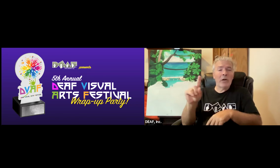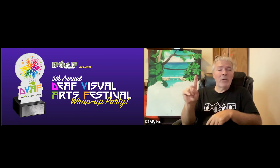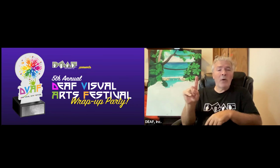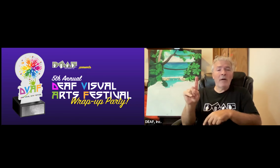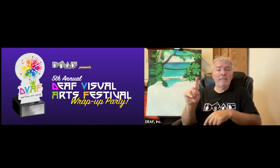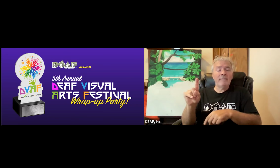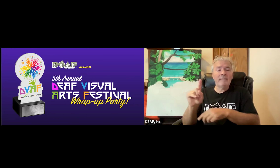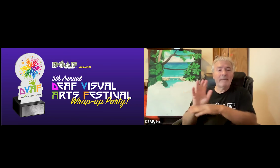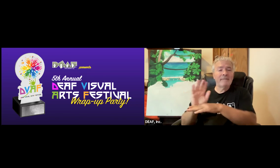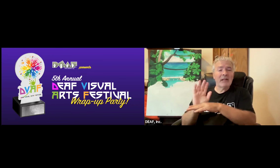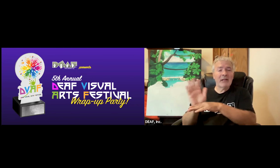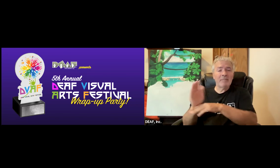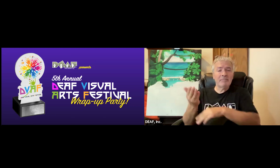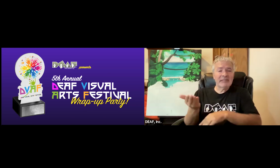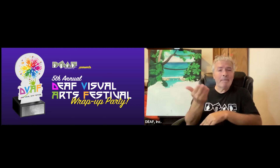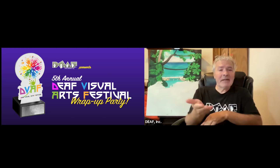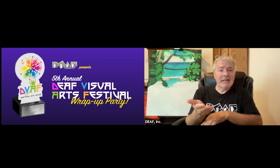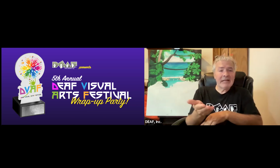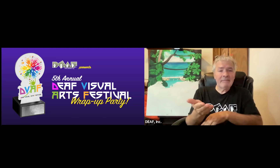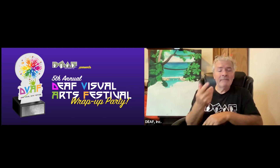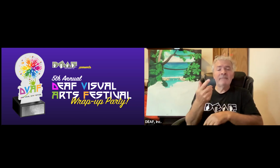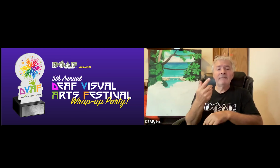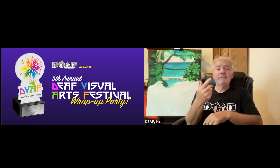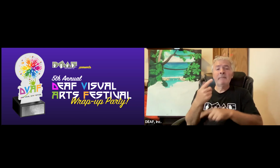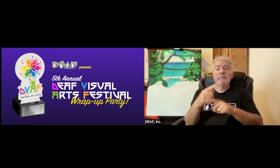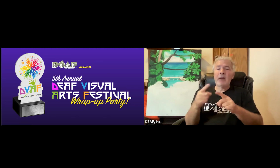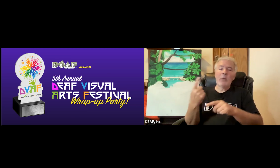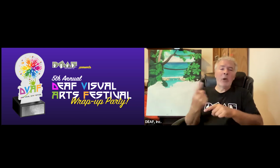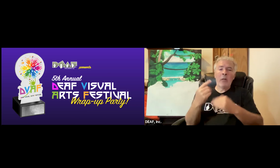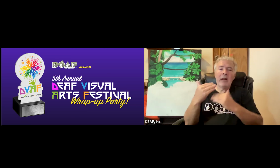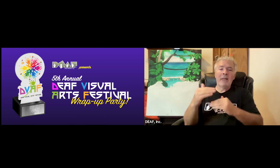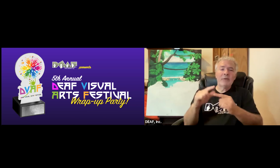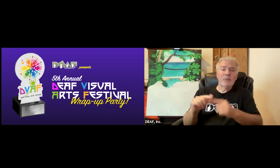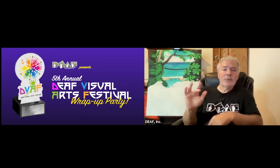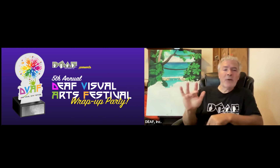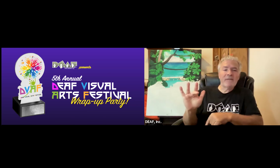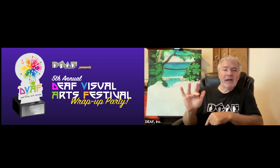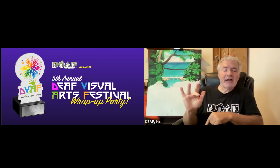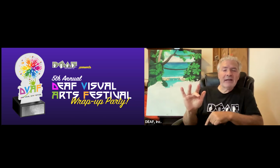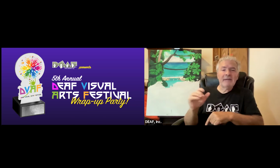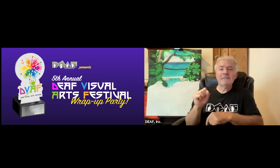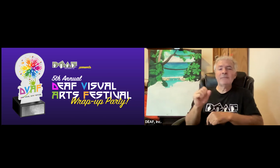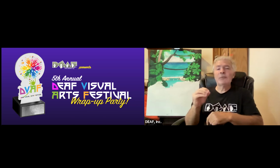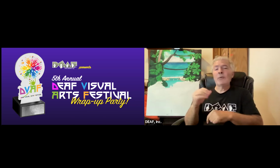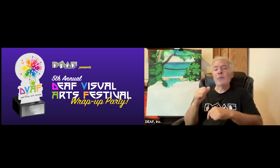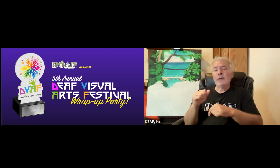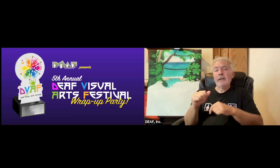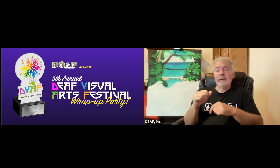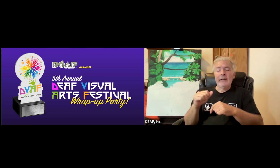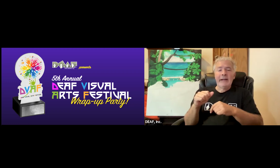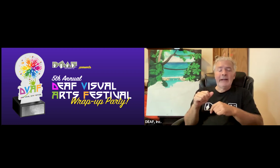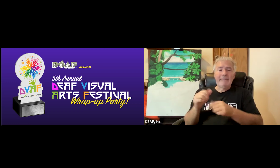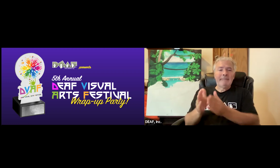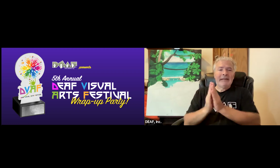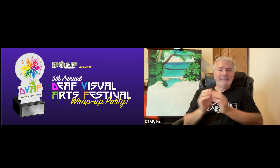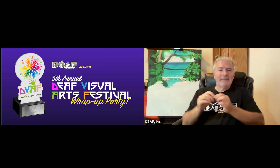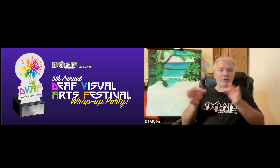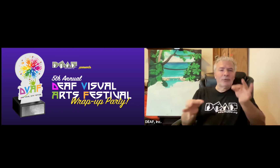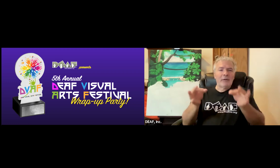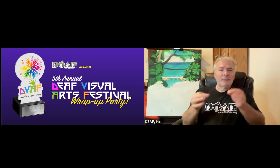We also had 41 films that were submitted. Unfortunately we had to limit it to 25.